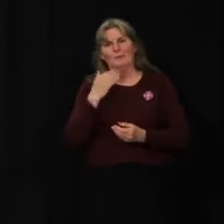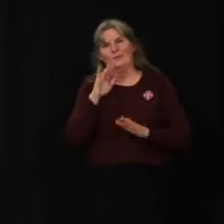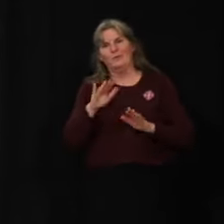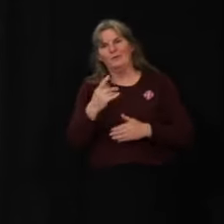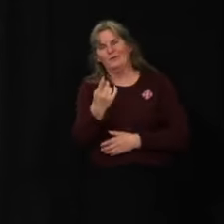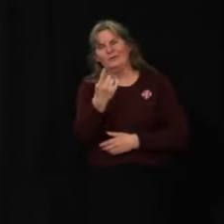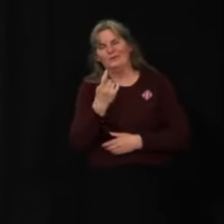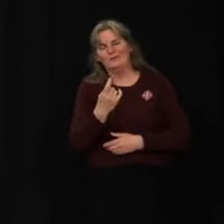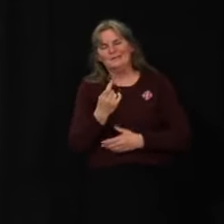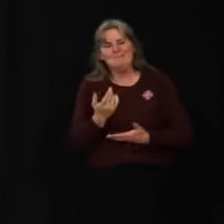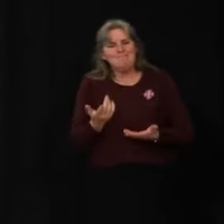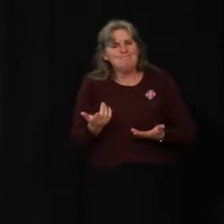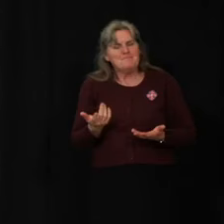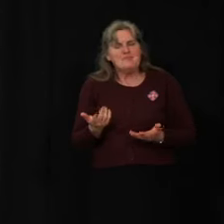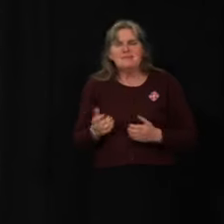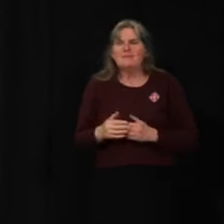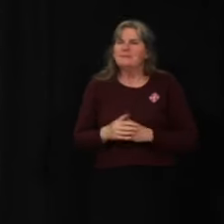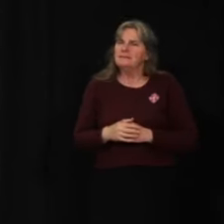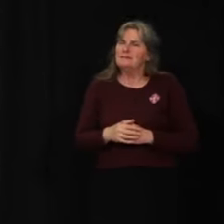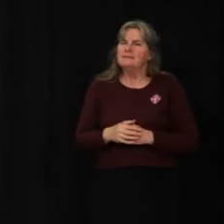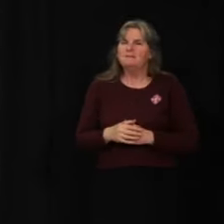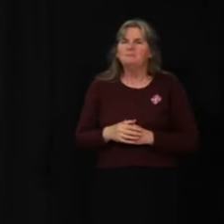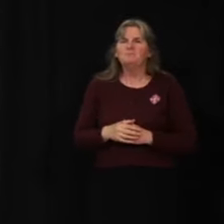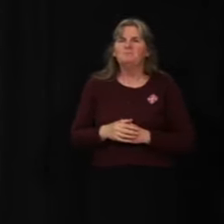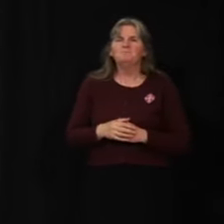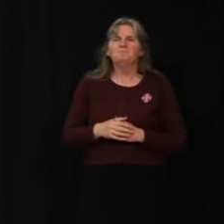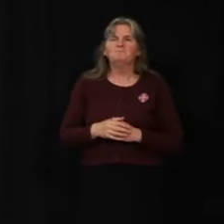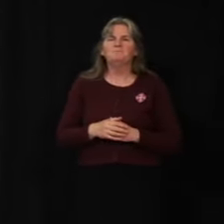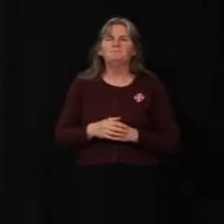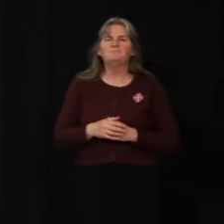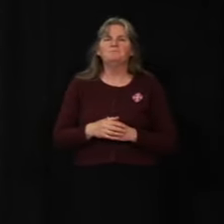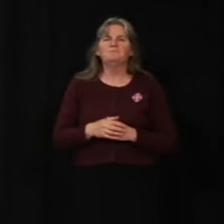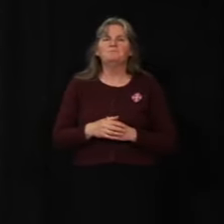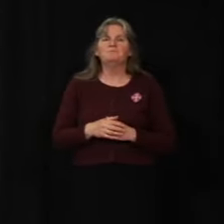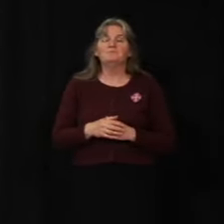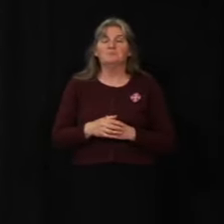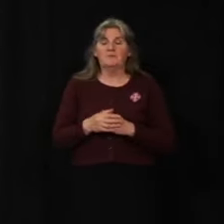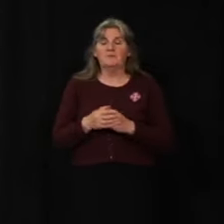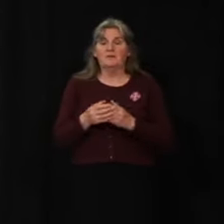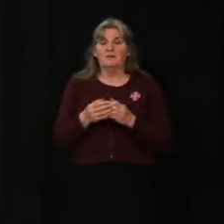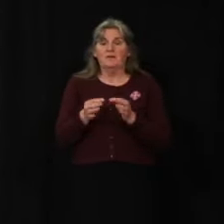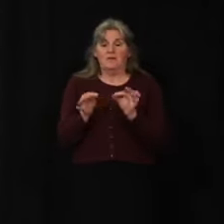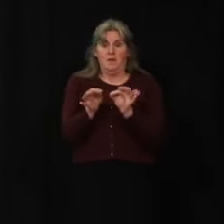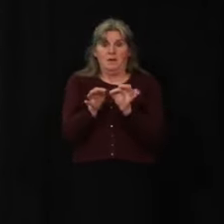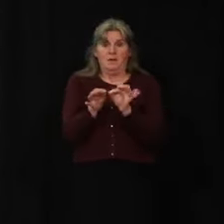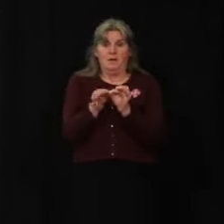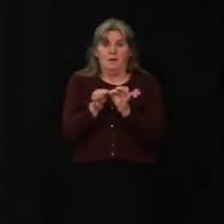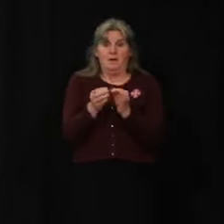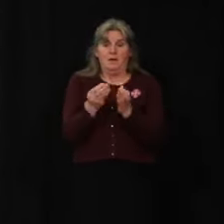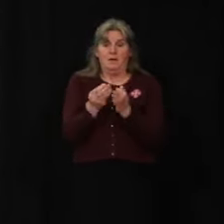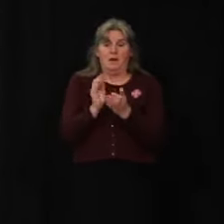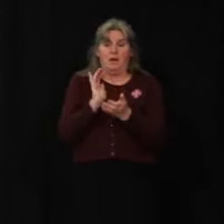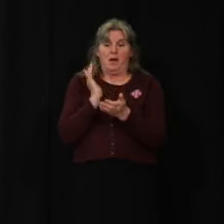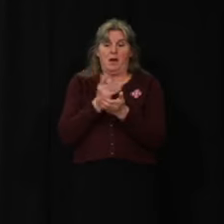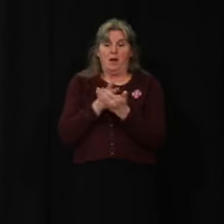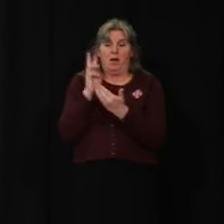about the government's measures to combat COVID-19. I also understand that the